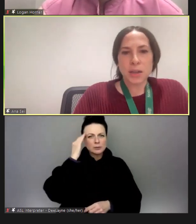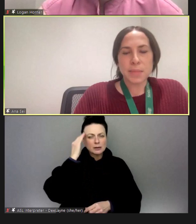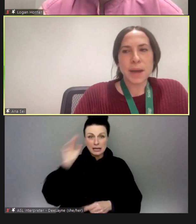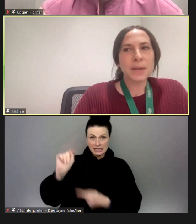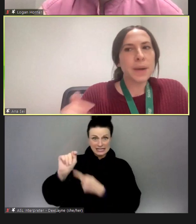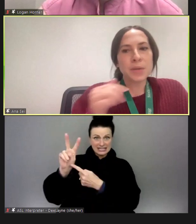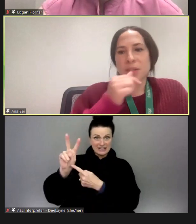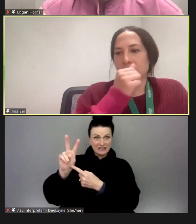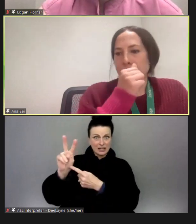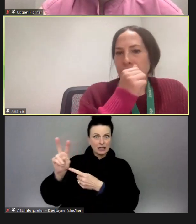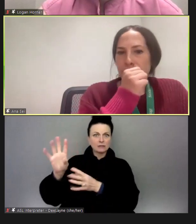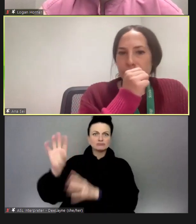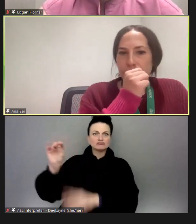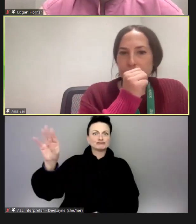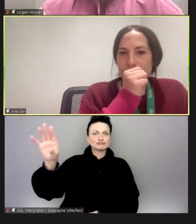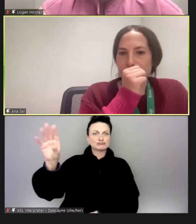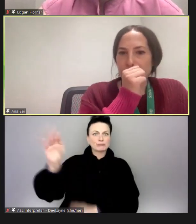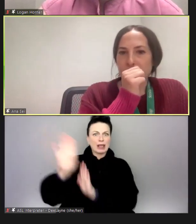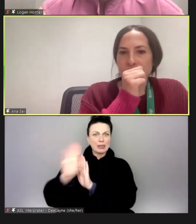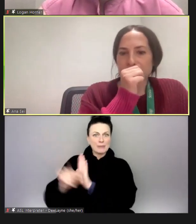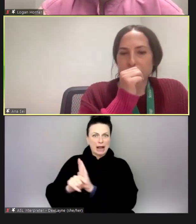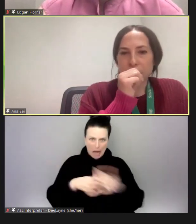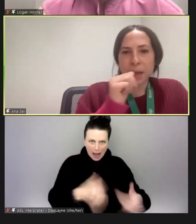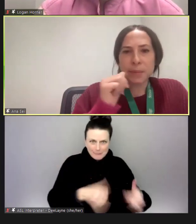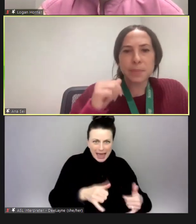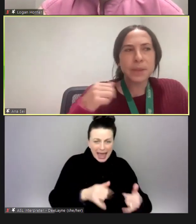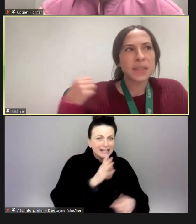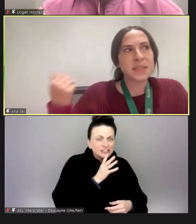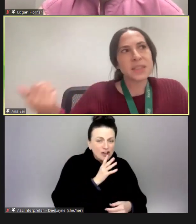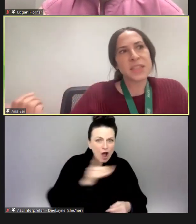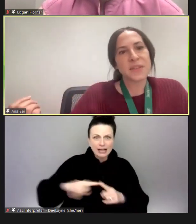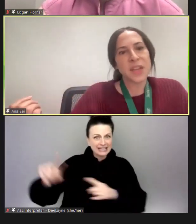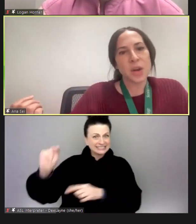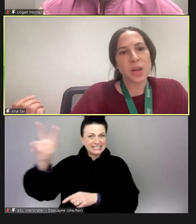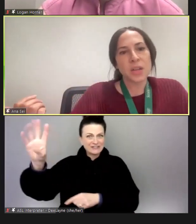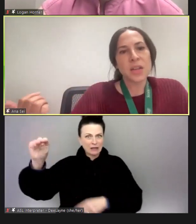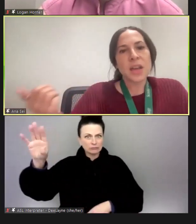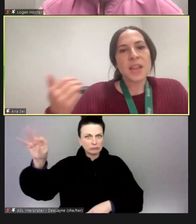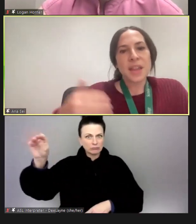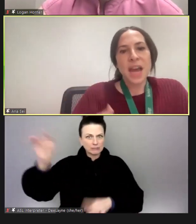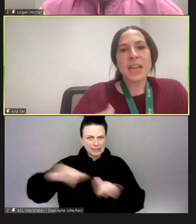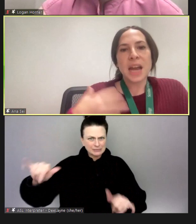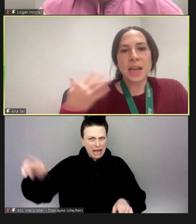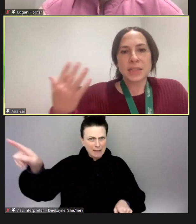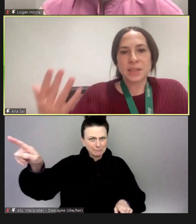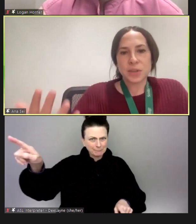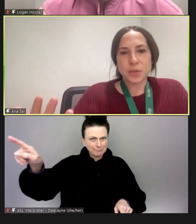am I about to play with my baby and talk